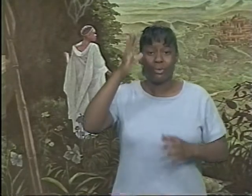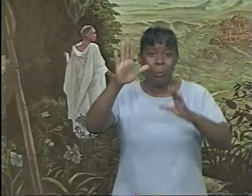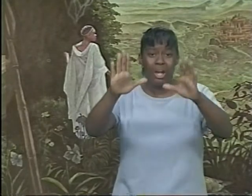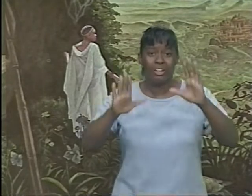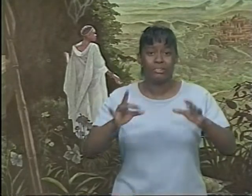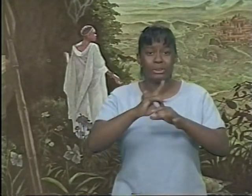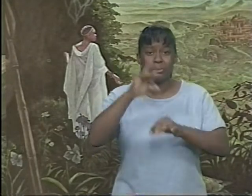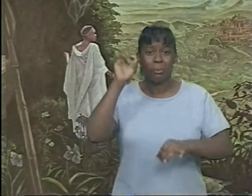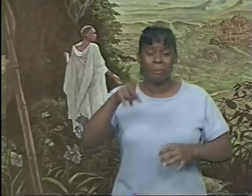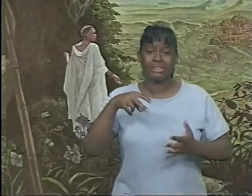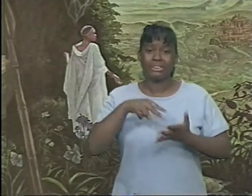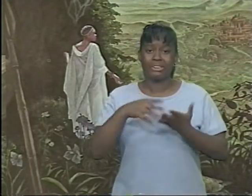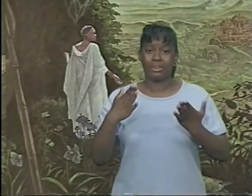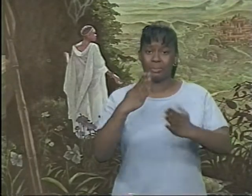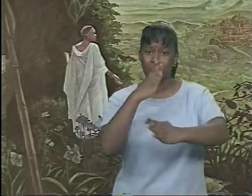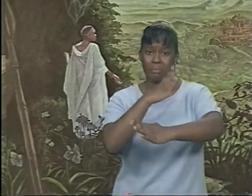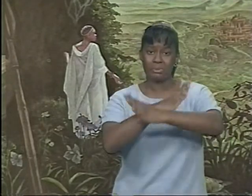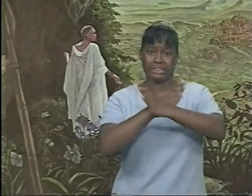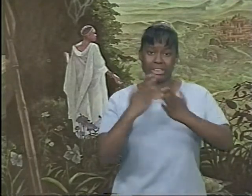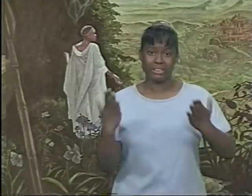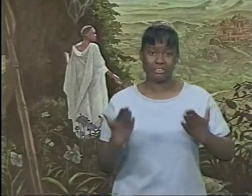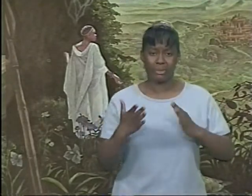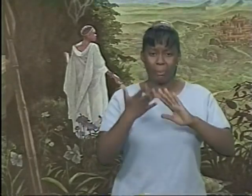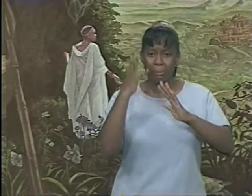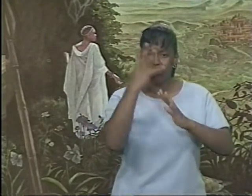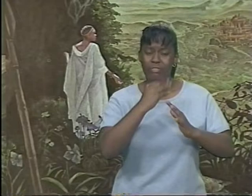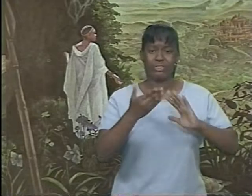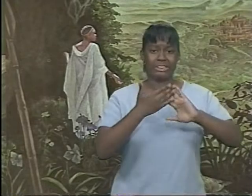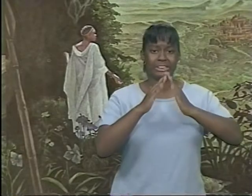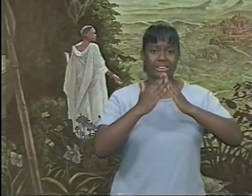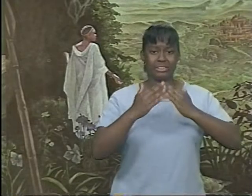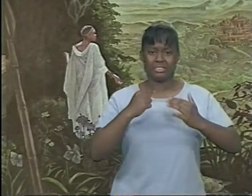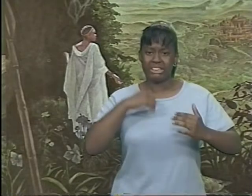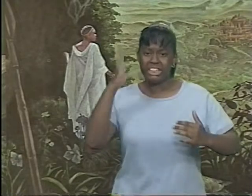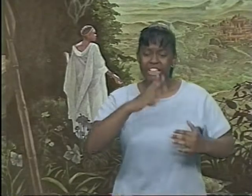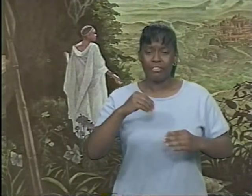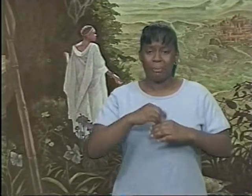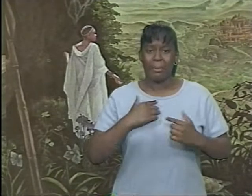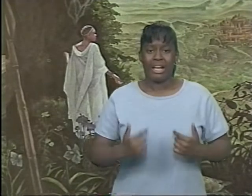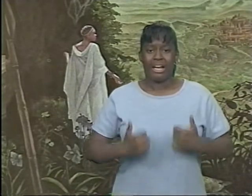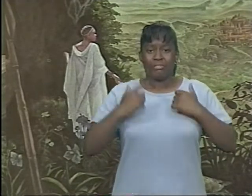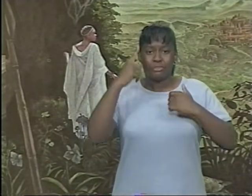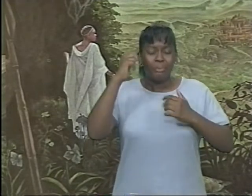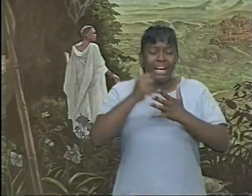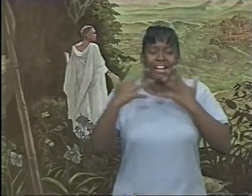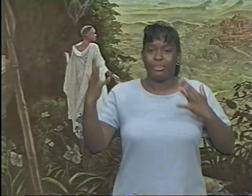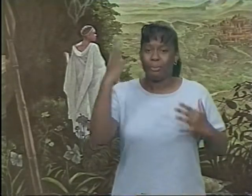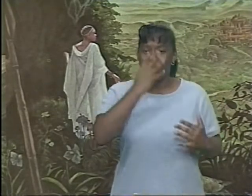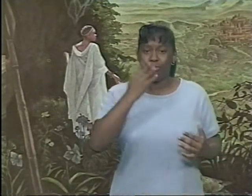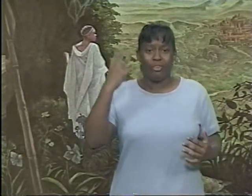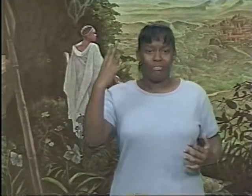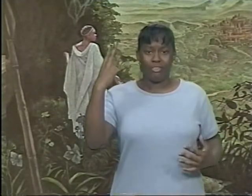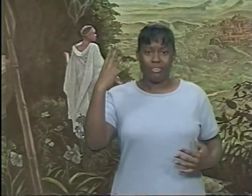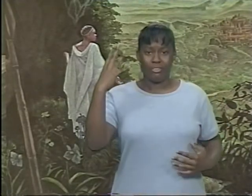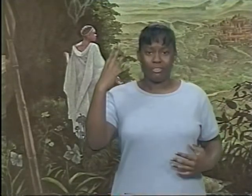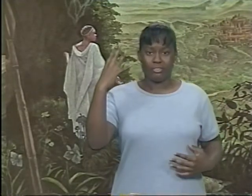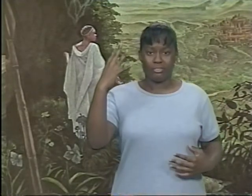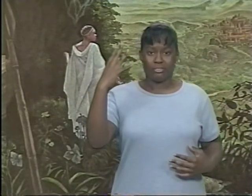She stood transfixed at her first sight of the city. "Oh, my father," she called. "A great spirit must stand guard here!